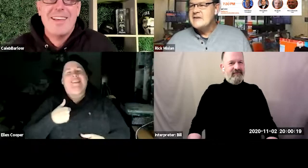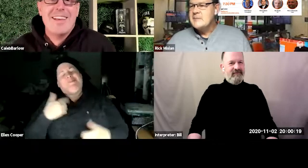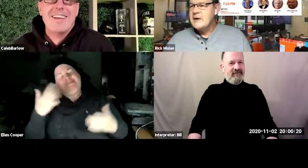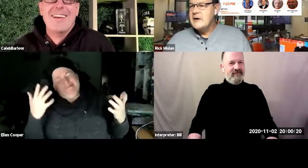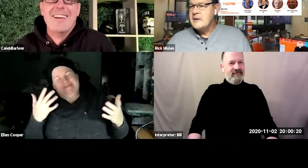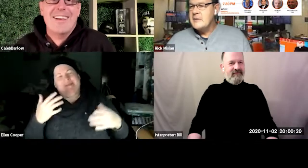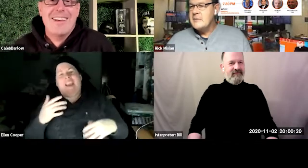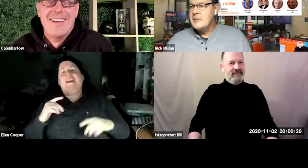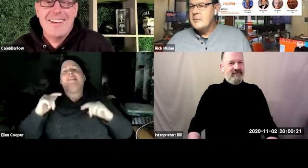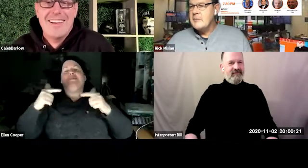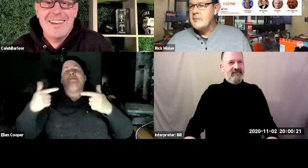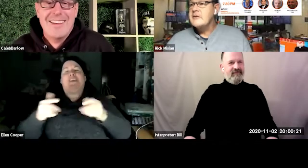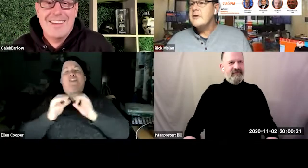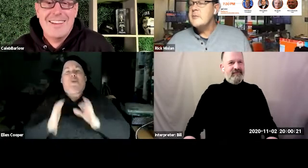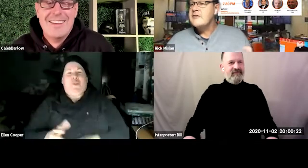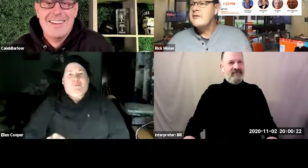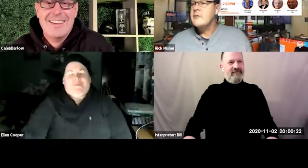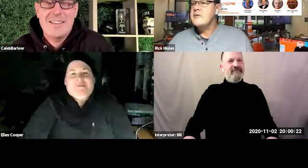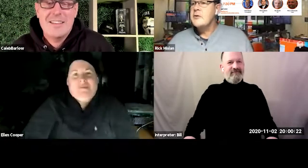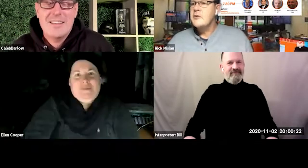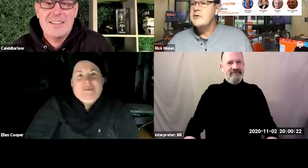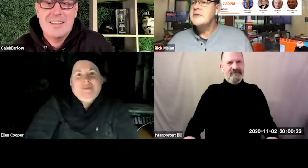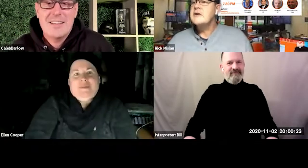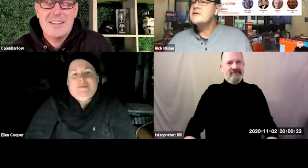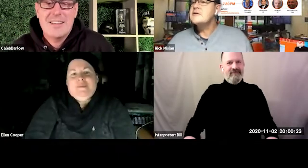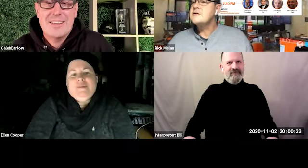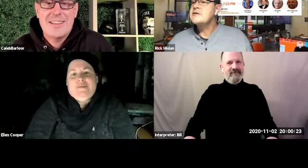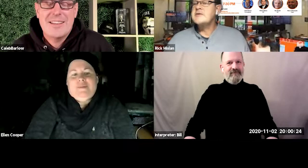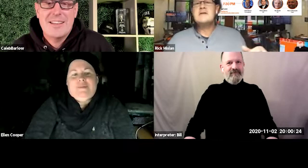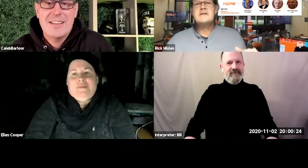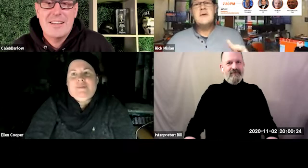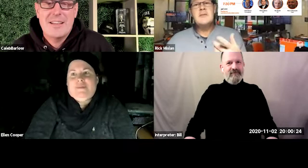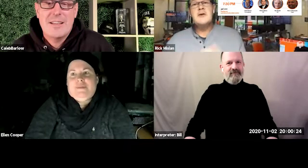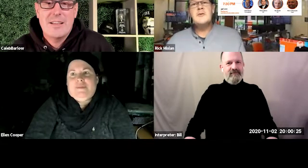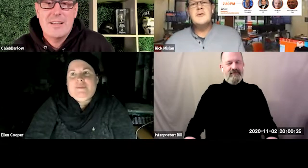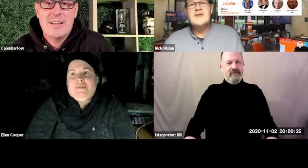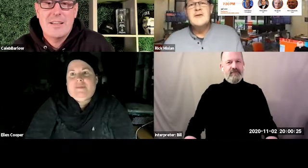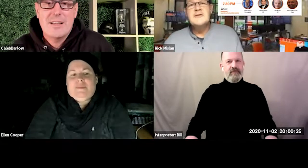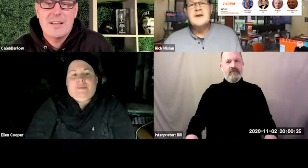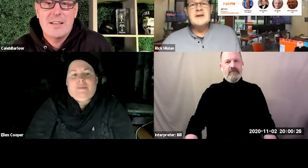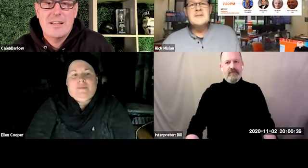Rick Mislan: explained the process you went through in order to get your startups to be paired with such large companies.